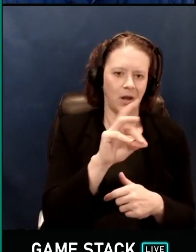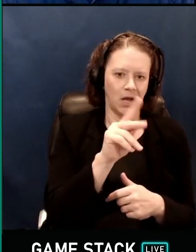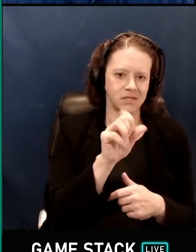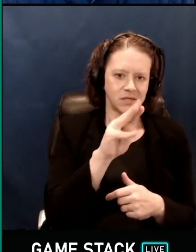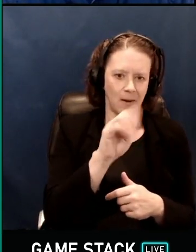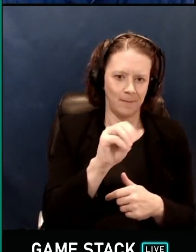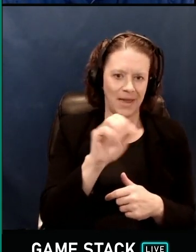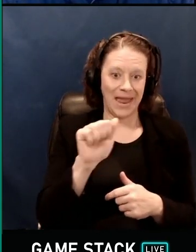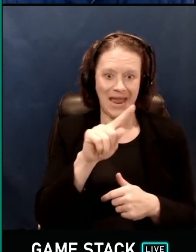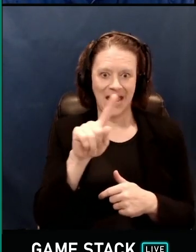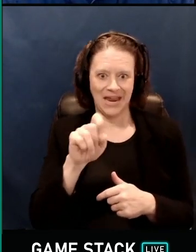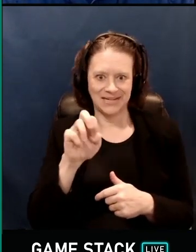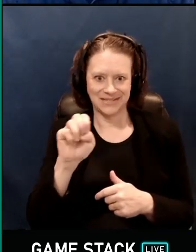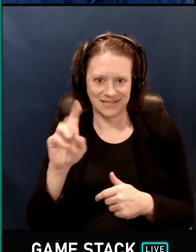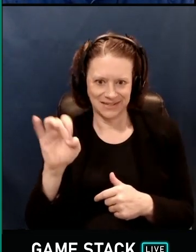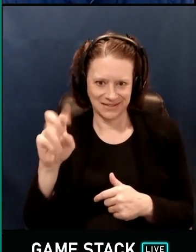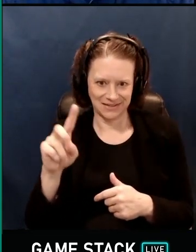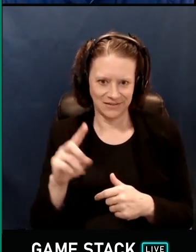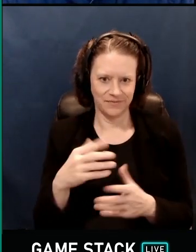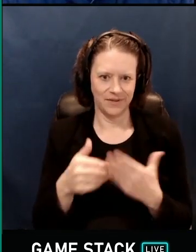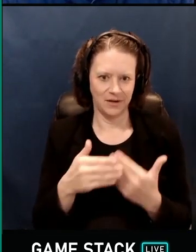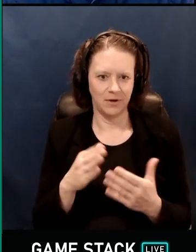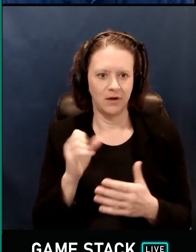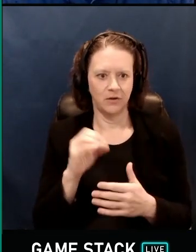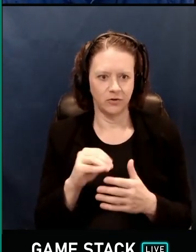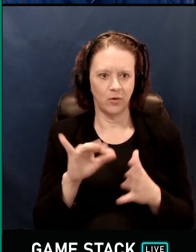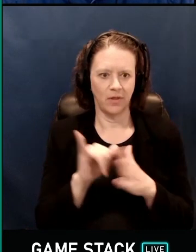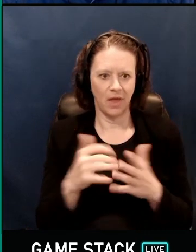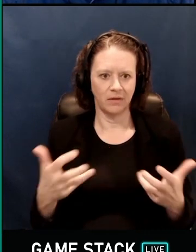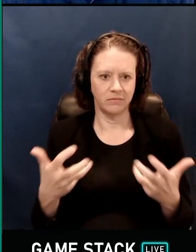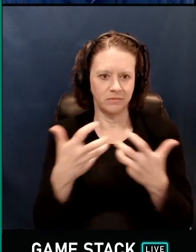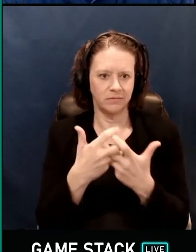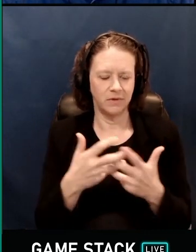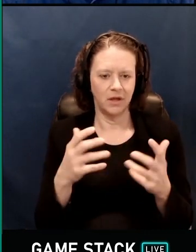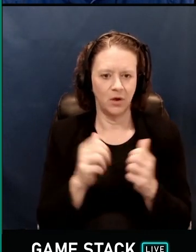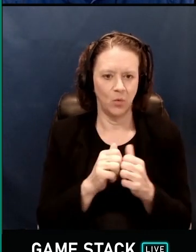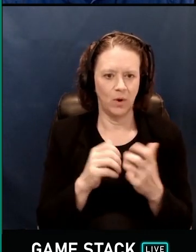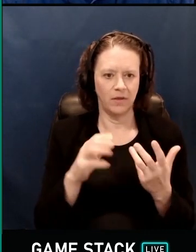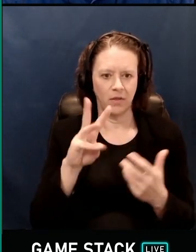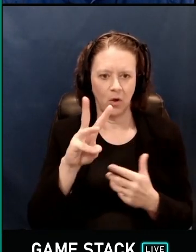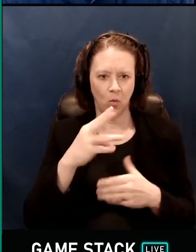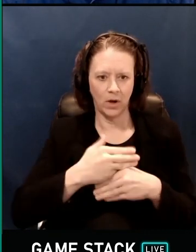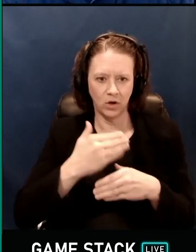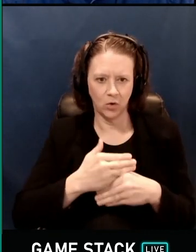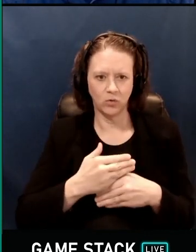Linux and Mac OS. It helps you with cumbersome setup, and painful file